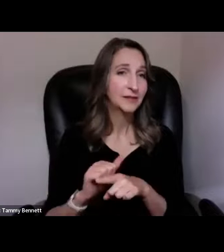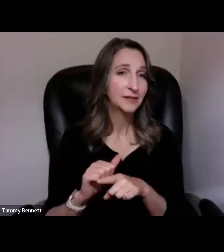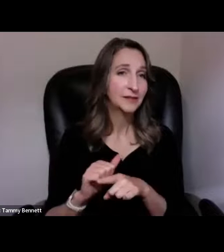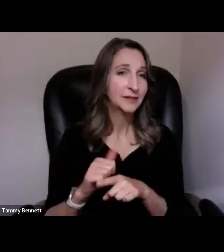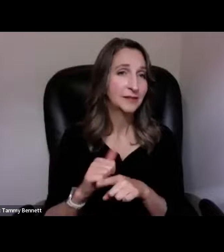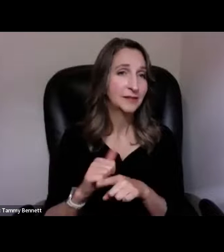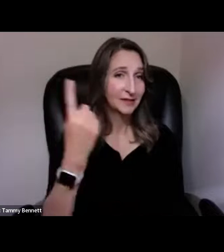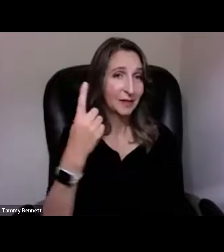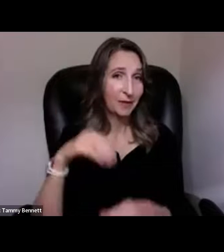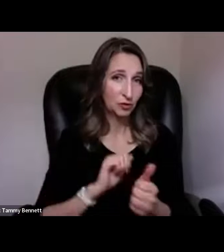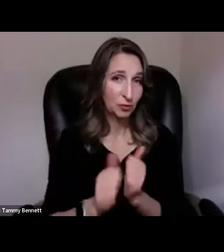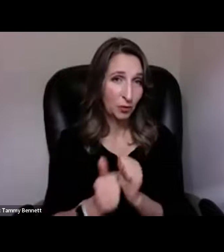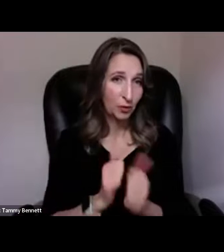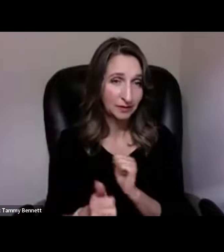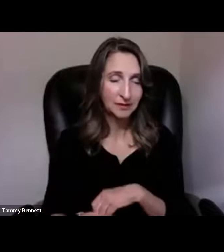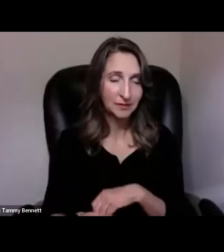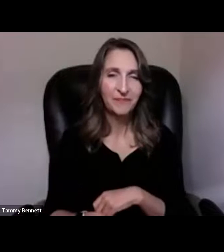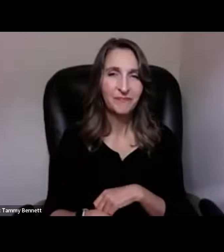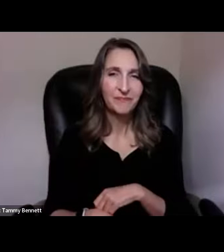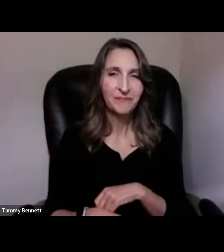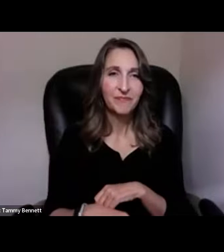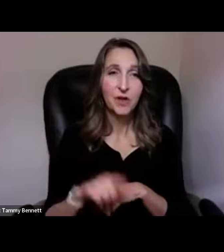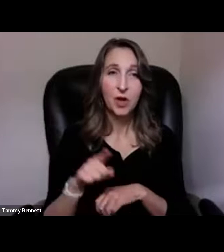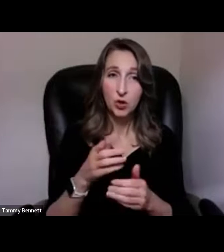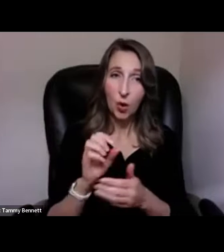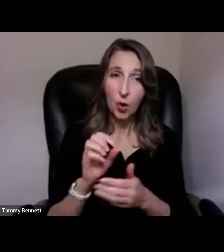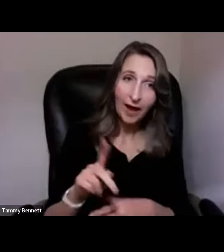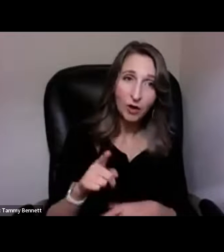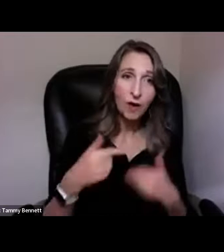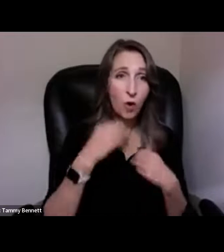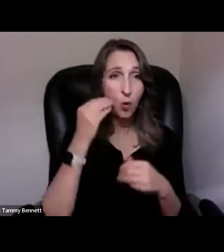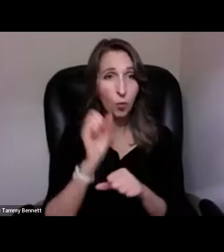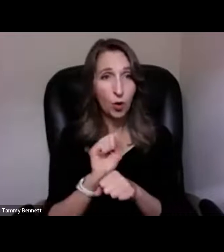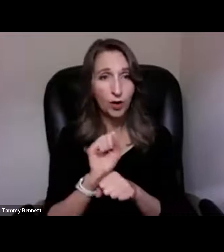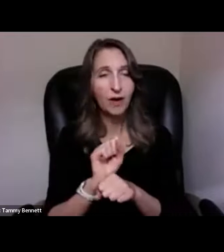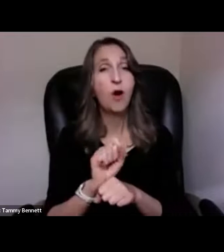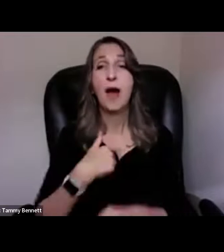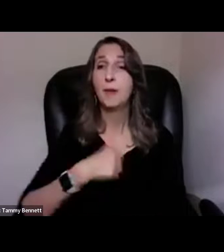"Are you Okay," "do you have homework?" I like this: "I'm so proud of you," and that's beautiful.